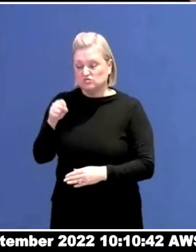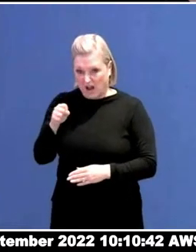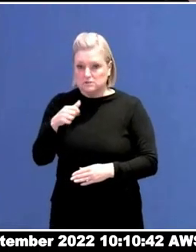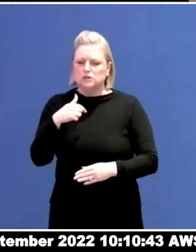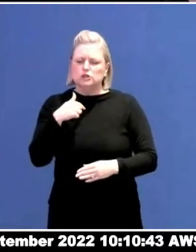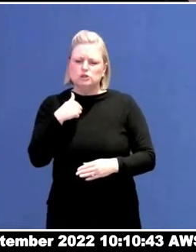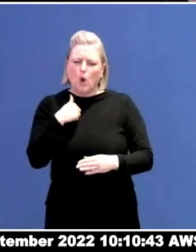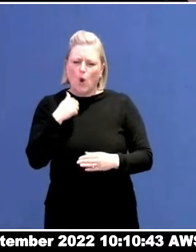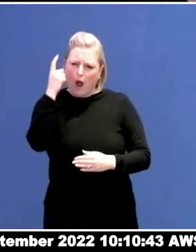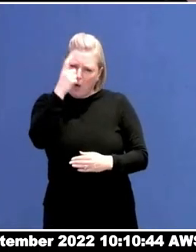What was the process, if any, they described?